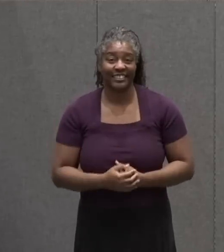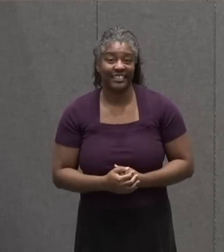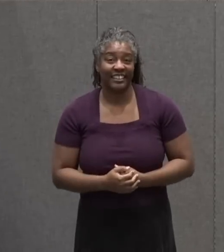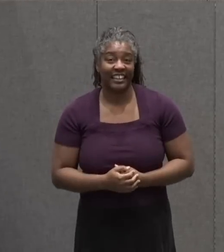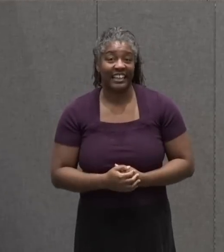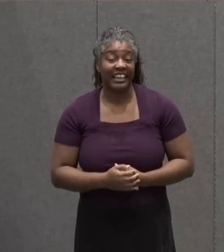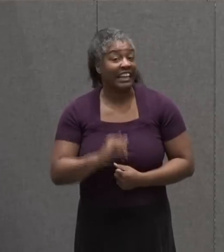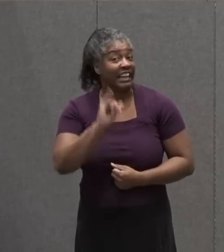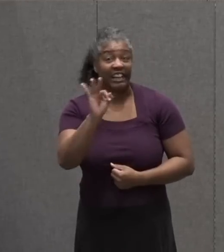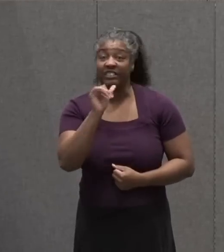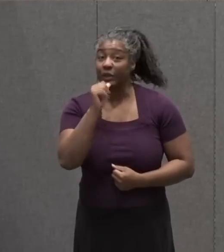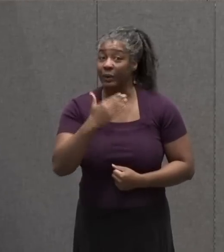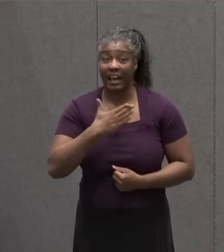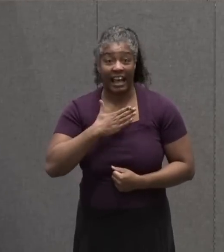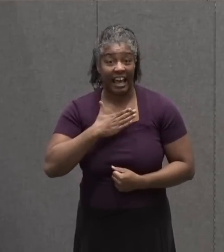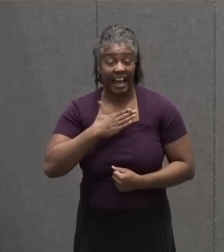if it didn't have